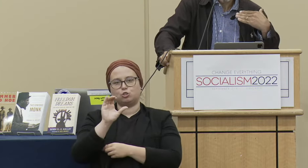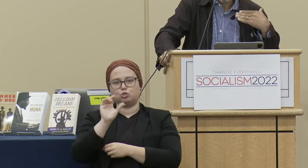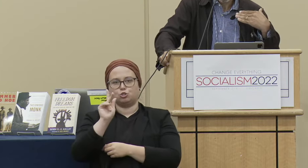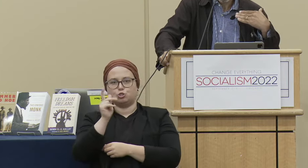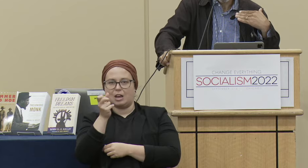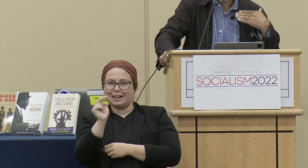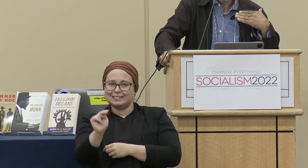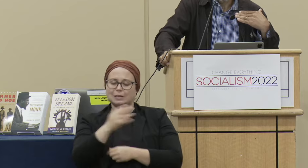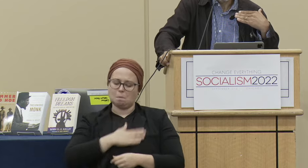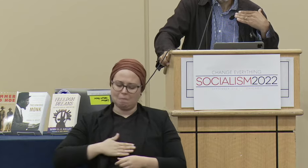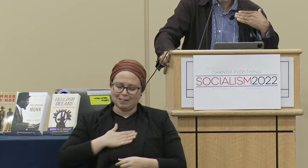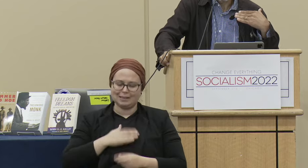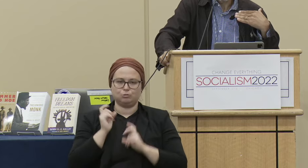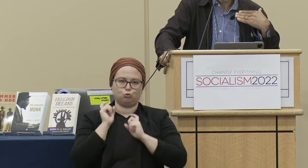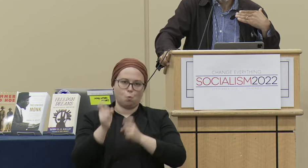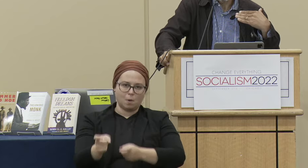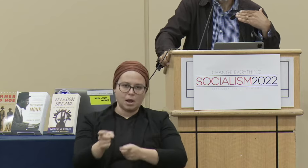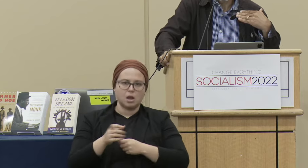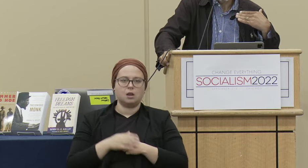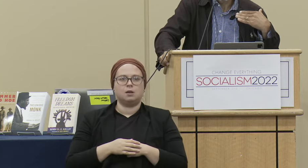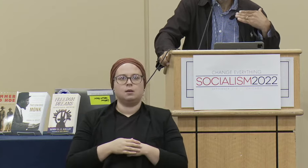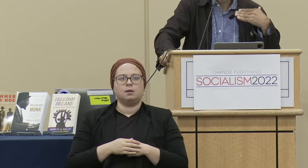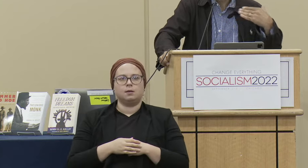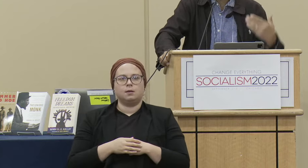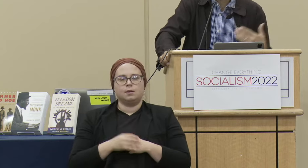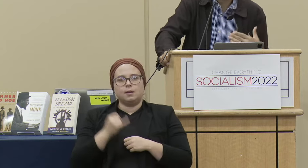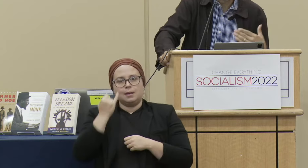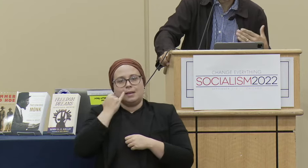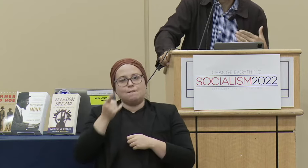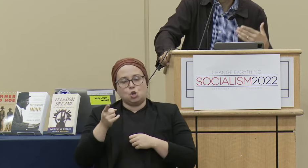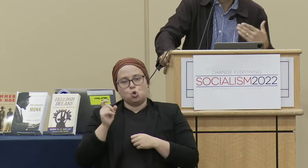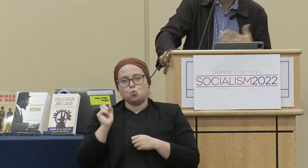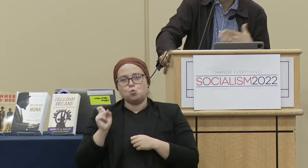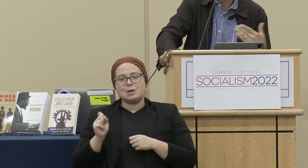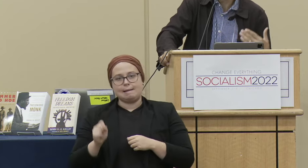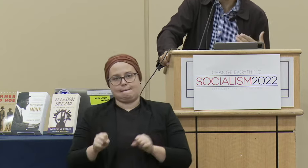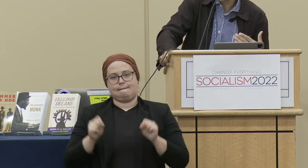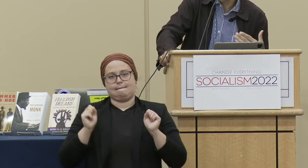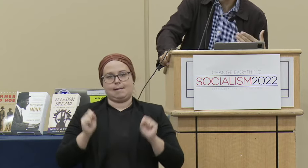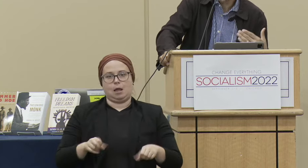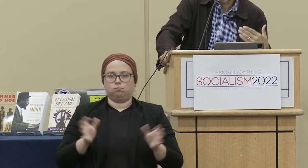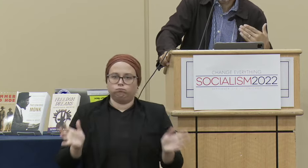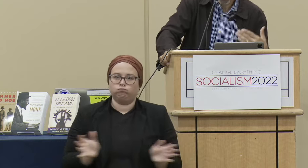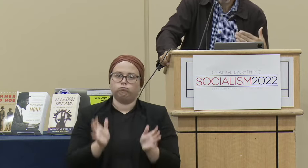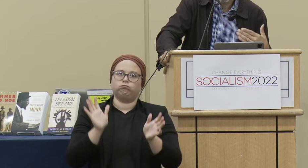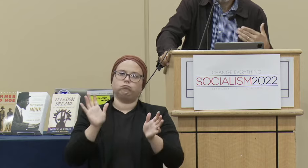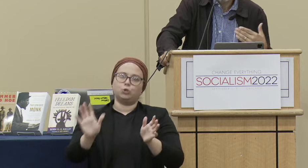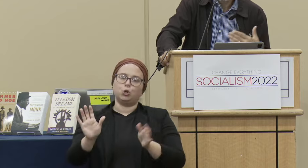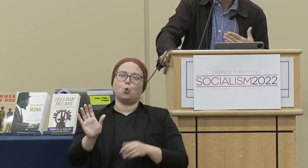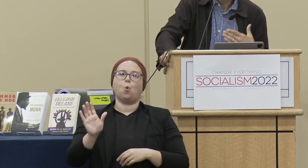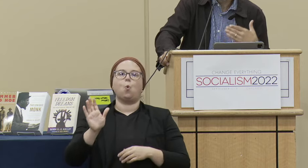you can donate to Cooperation Jackson , please do that . If